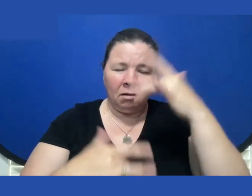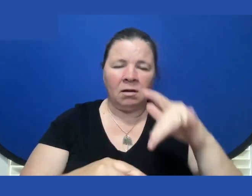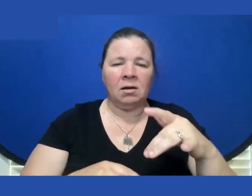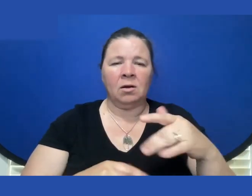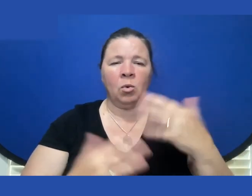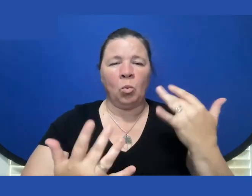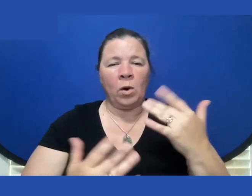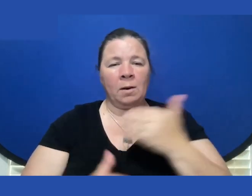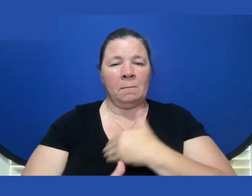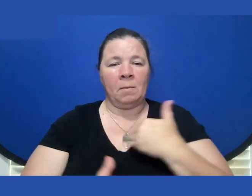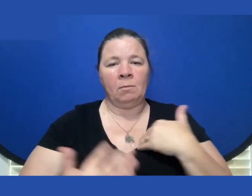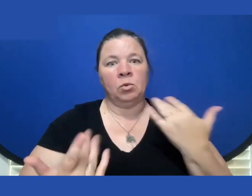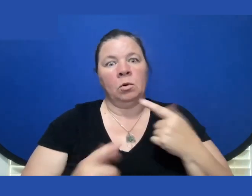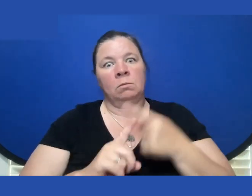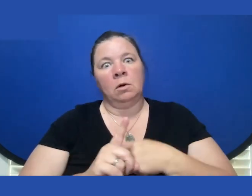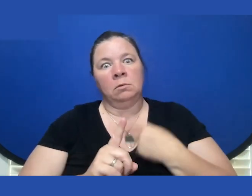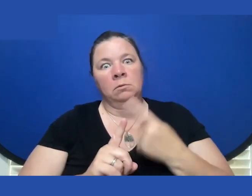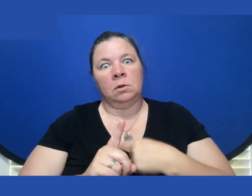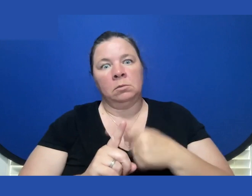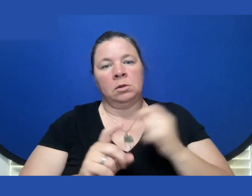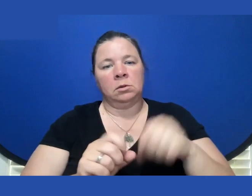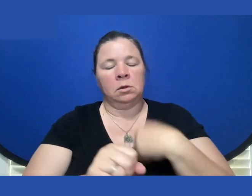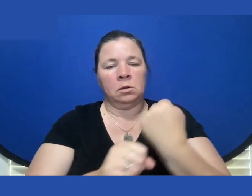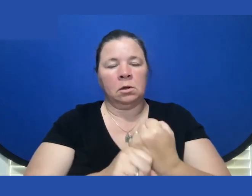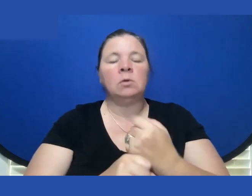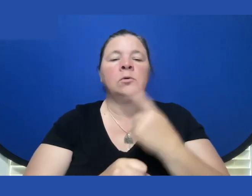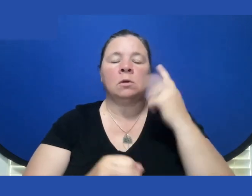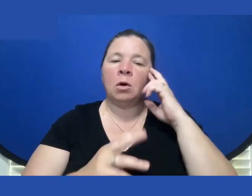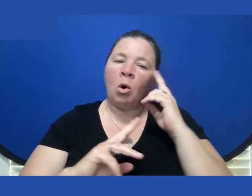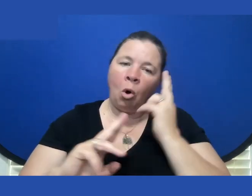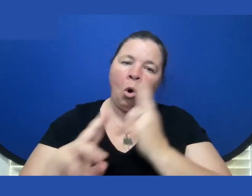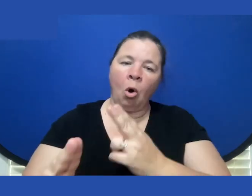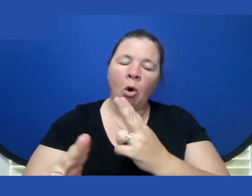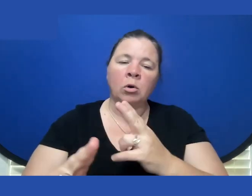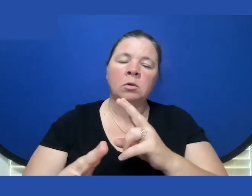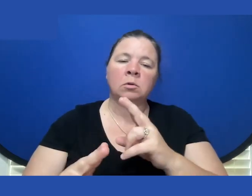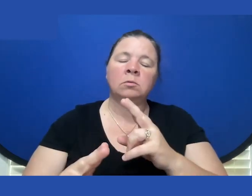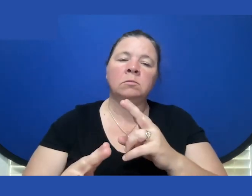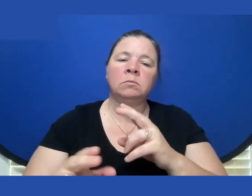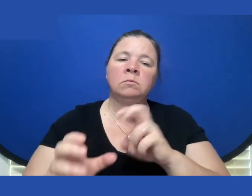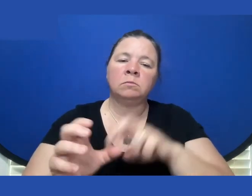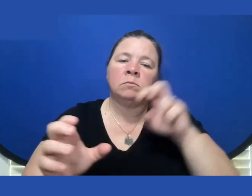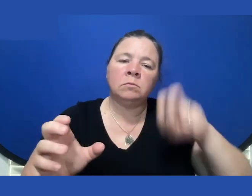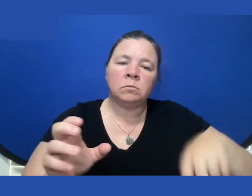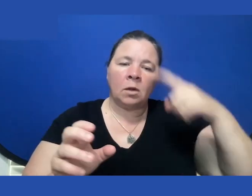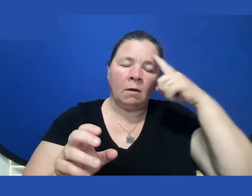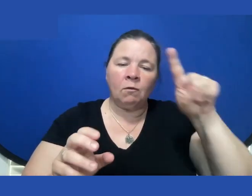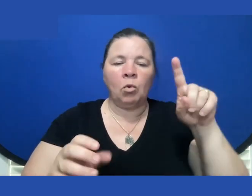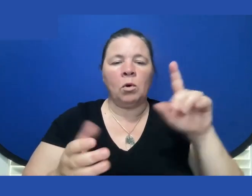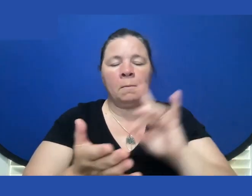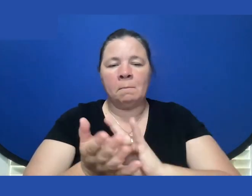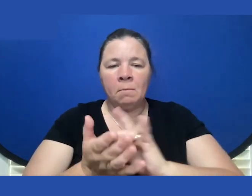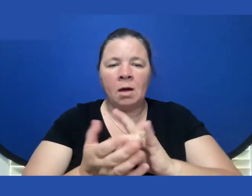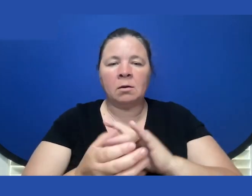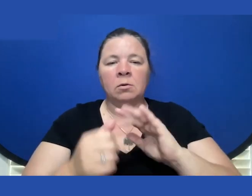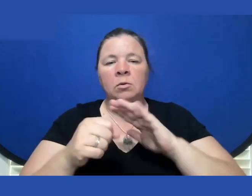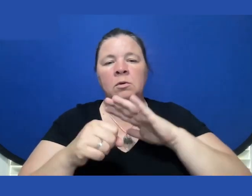if not, years before they were actually honorably discharged from medical-related injuries, occupational stress injuries, combat-related injuries.